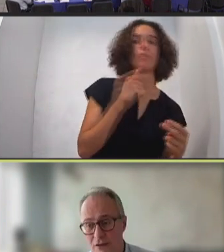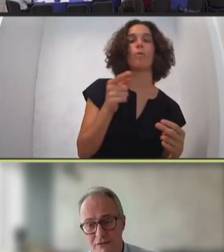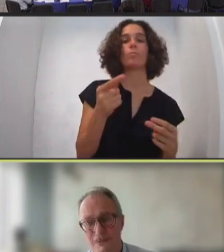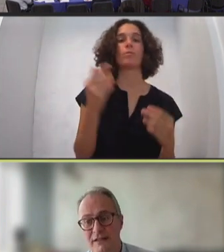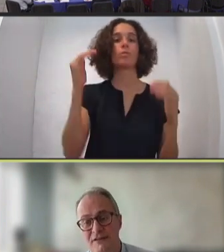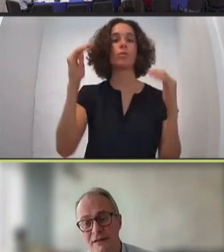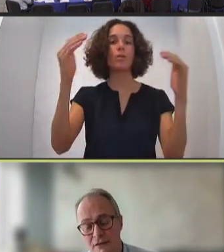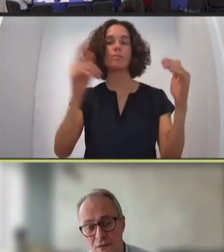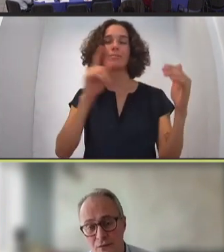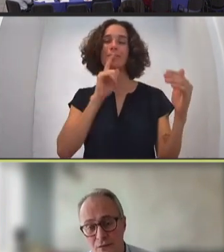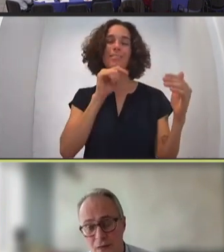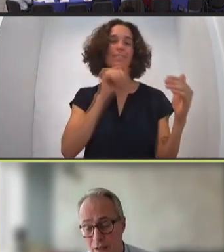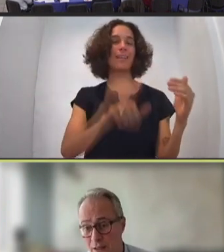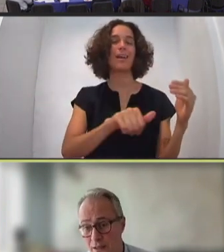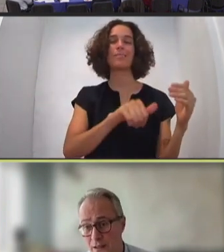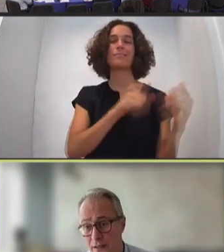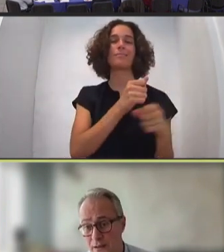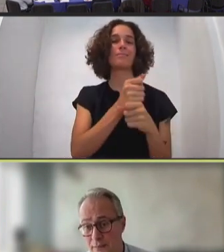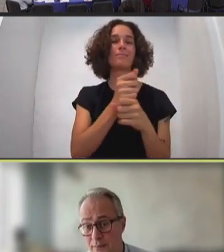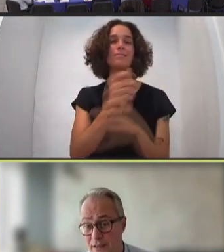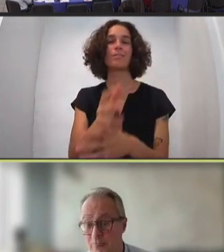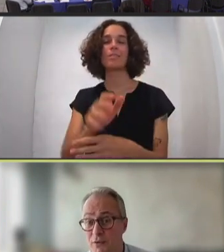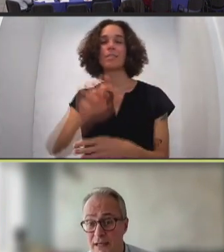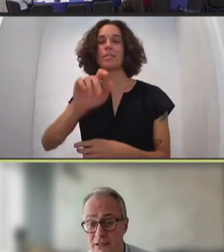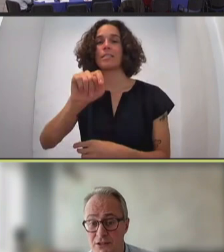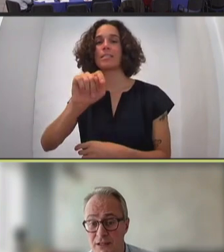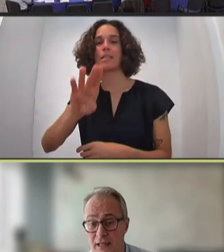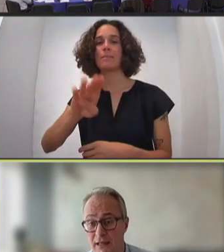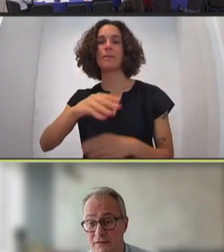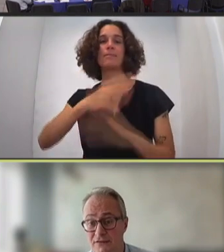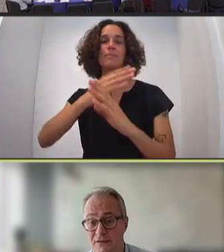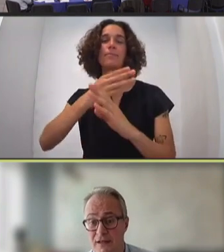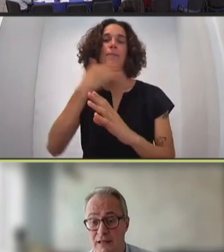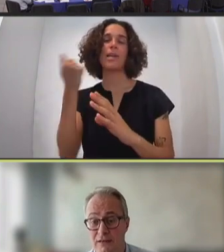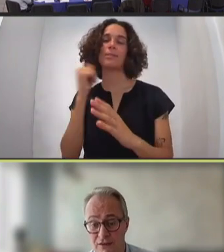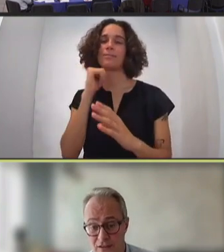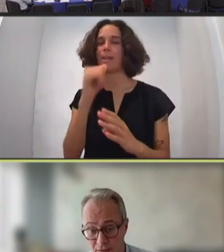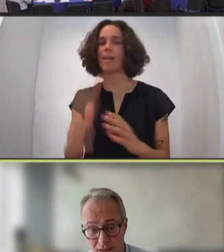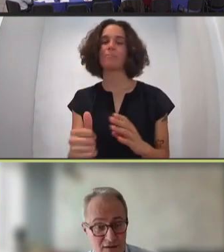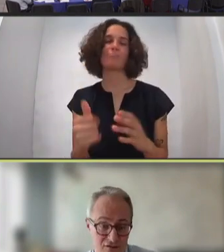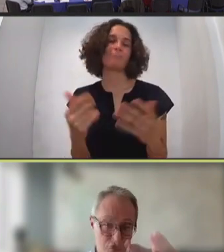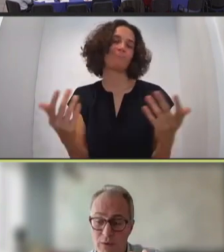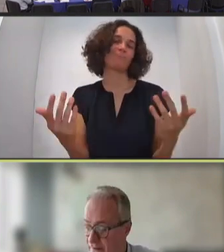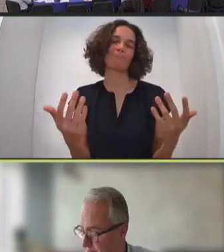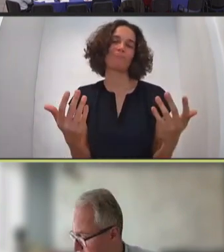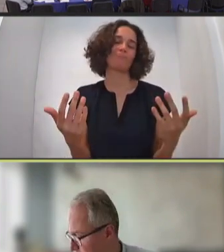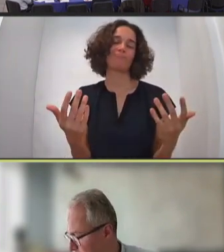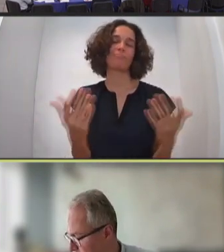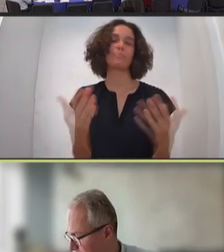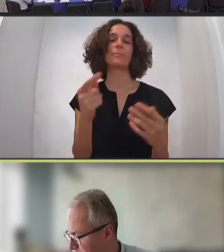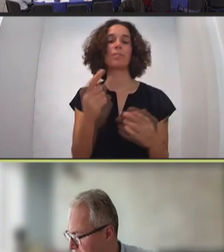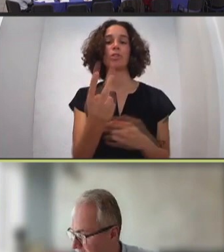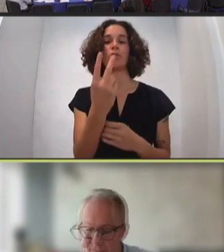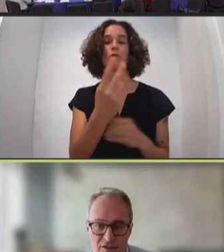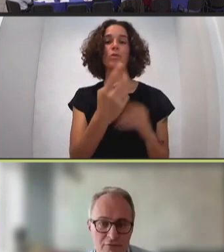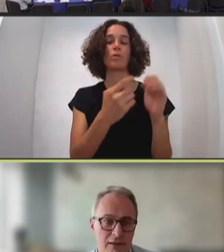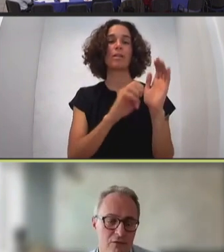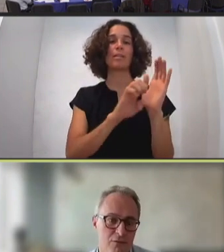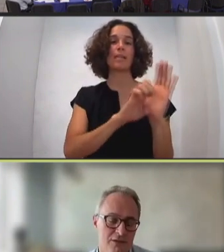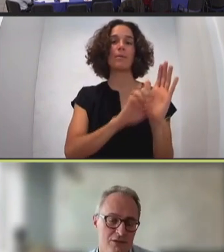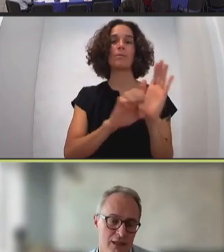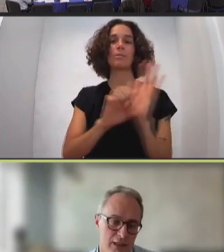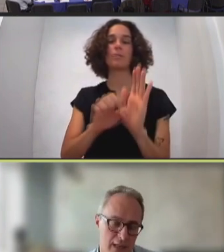not translate to a better protection against TB. These are two examples. We talk about M72 which,